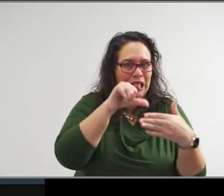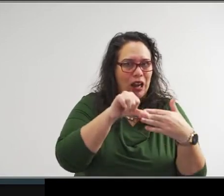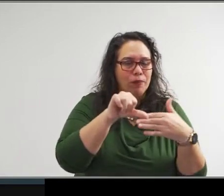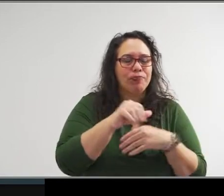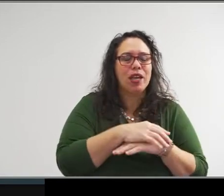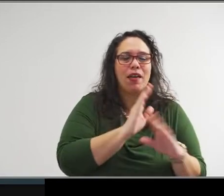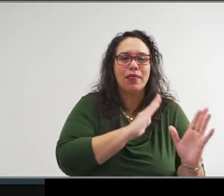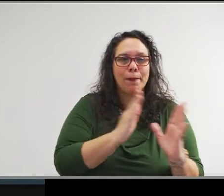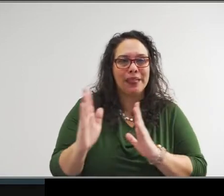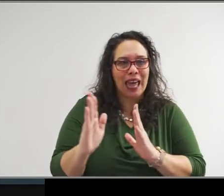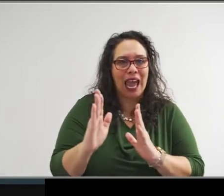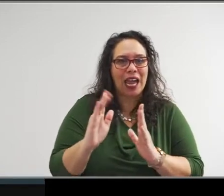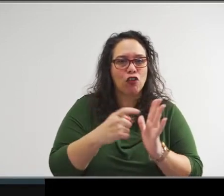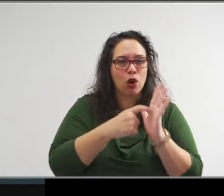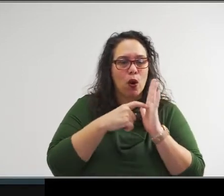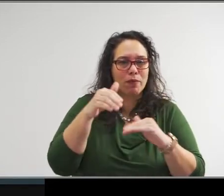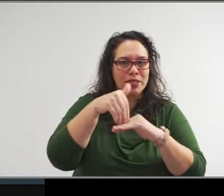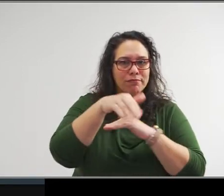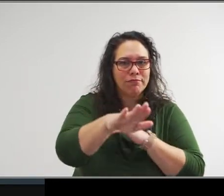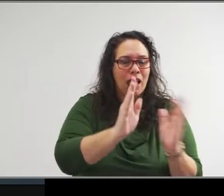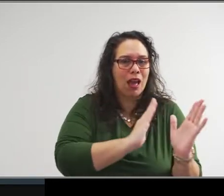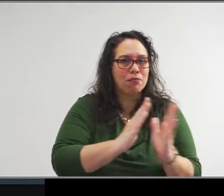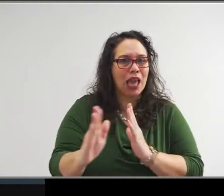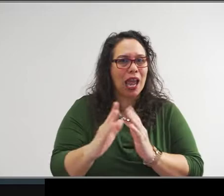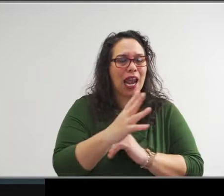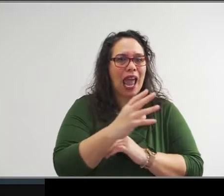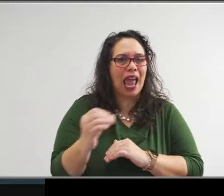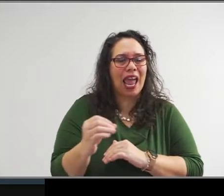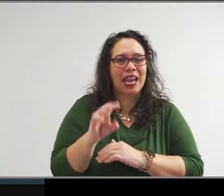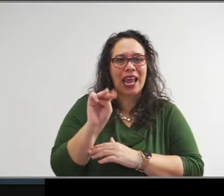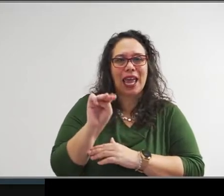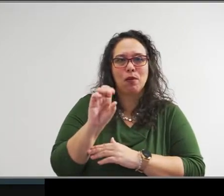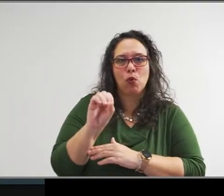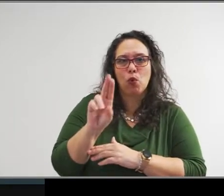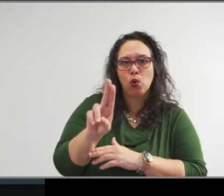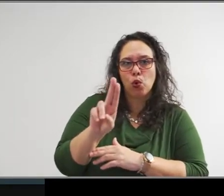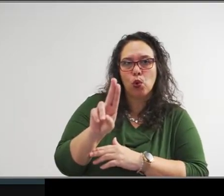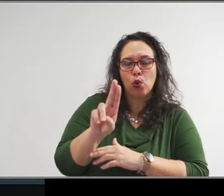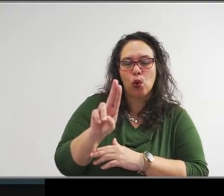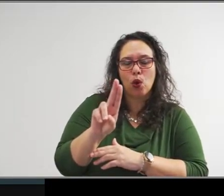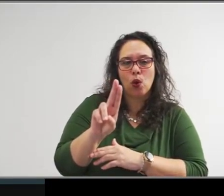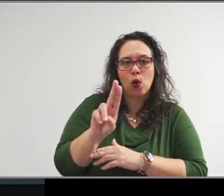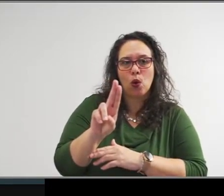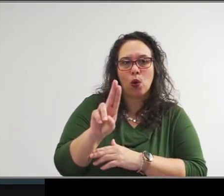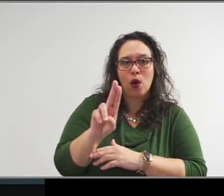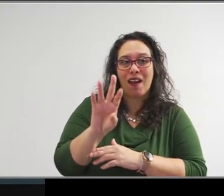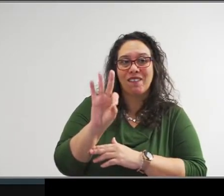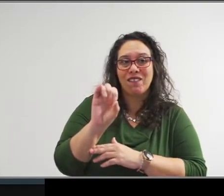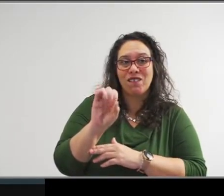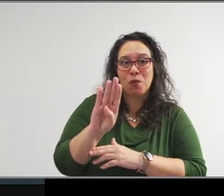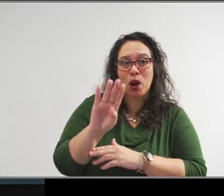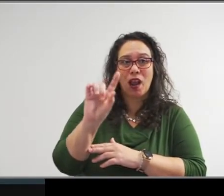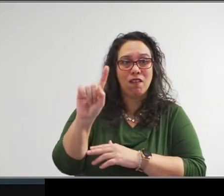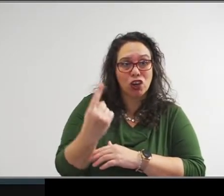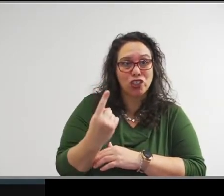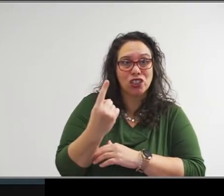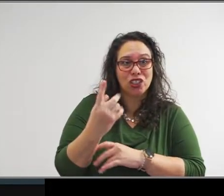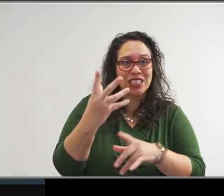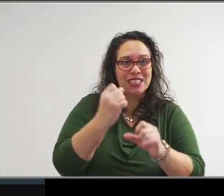of submission of a plan and a memorandum of understanding by February 1st to obtain the highest level